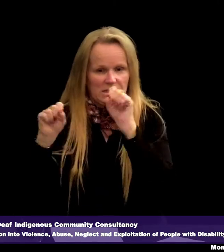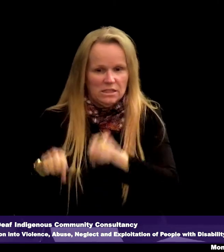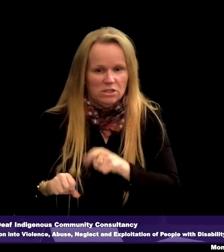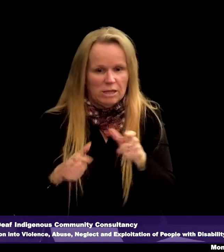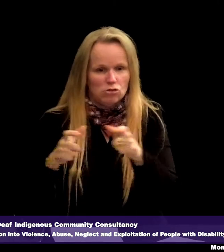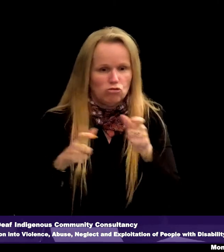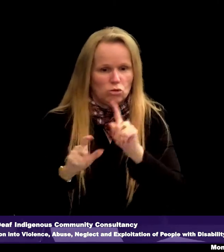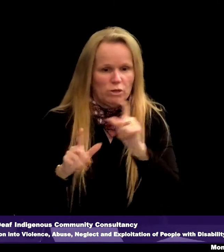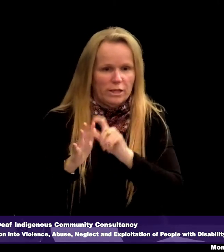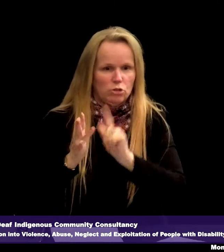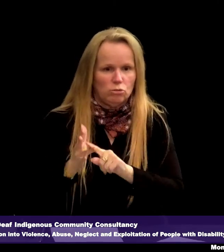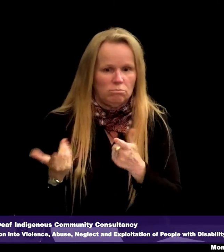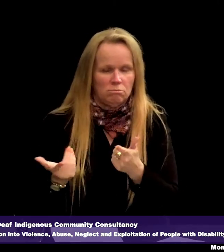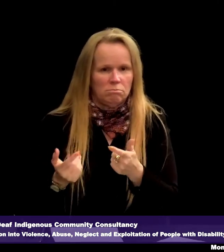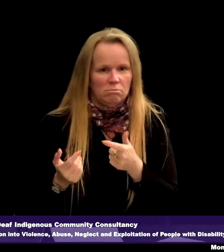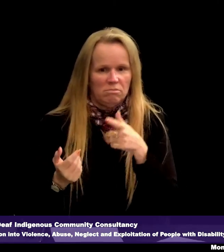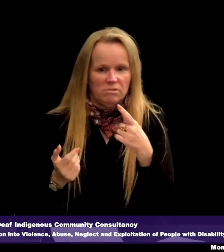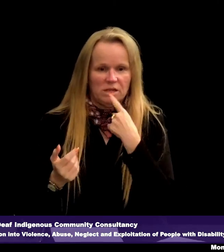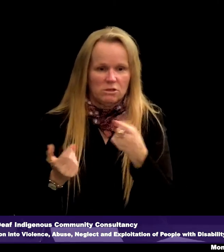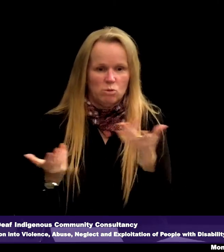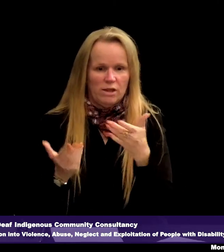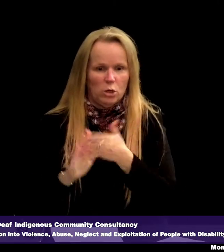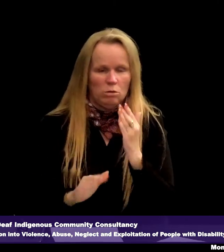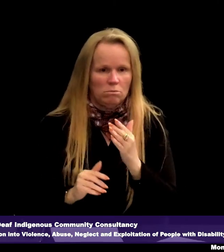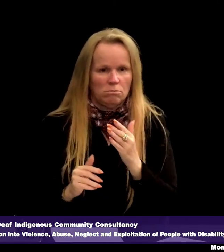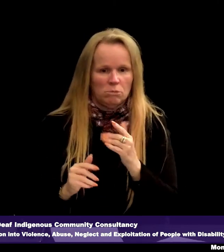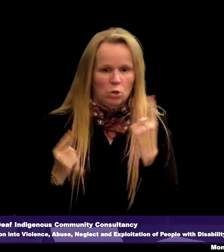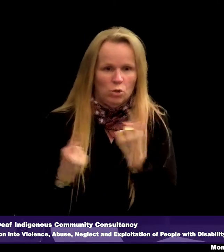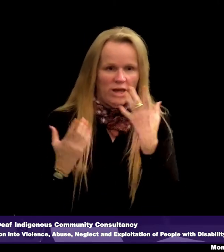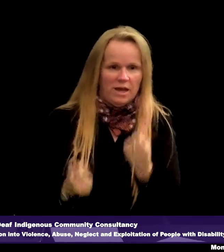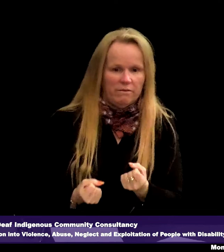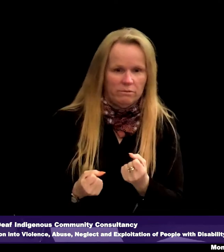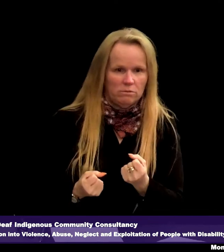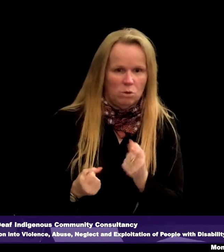It's just another system that controls what they do, that tells them where to go, who